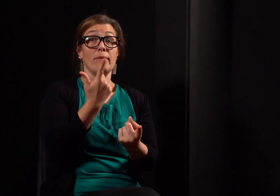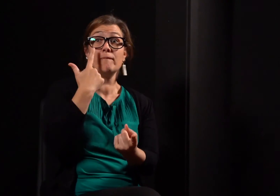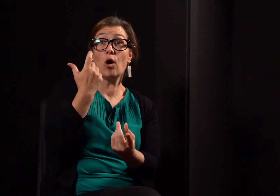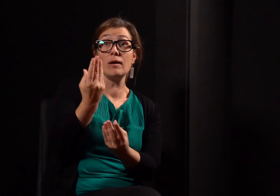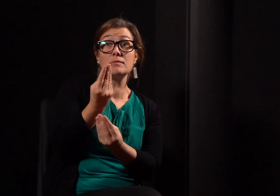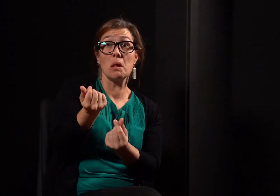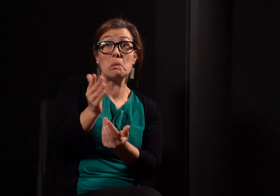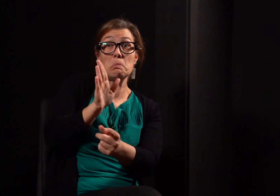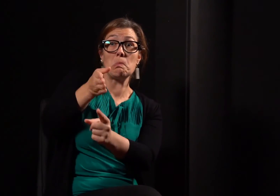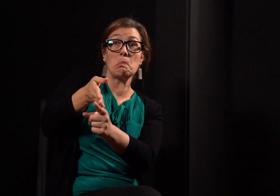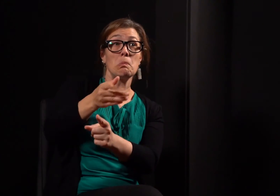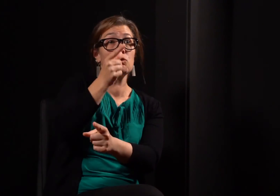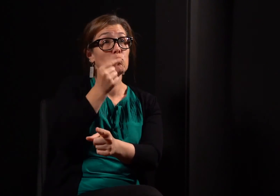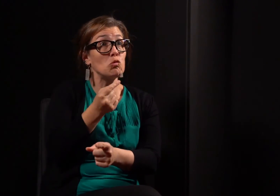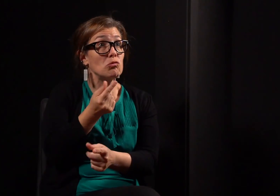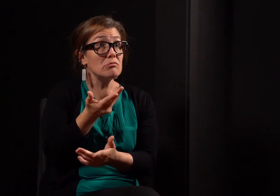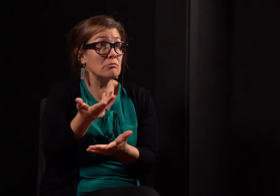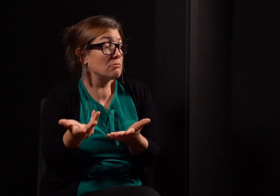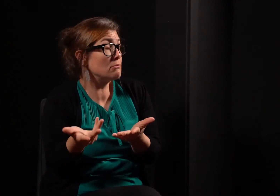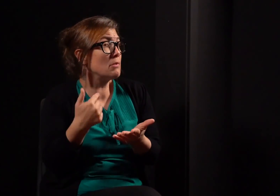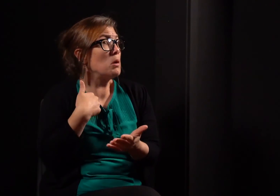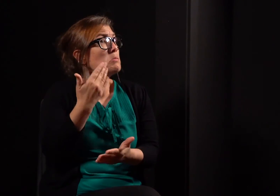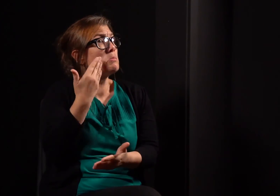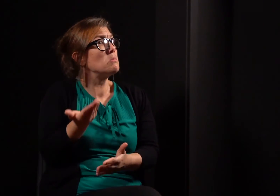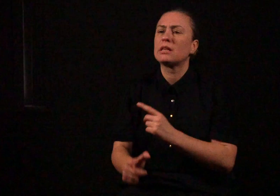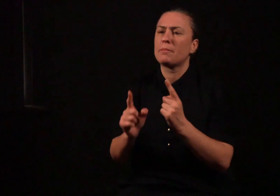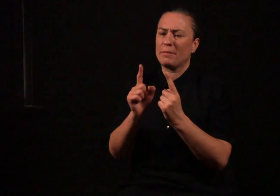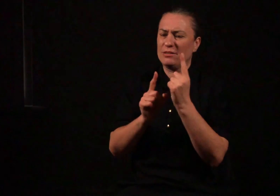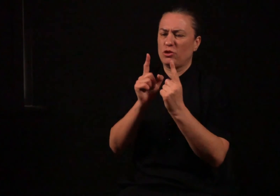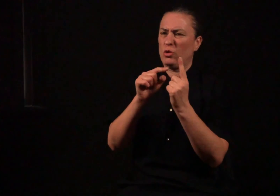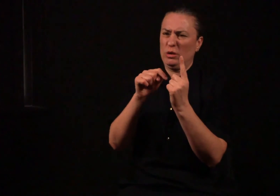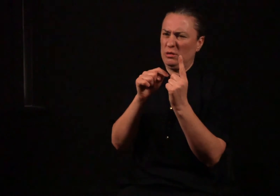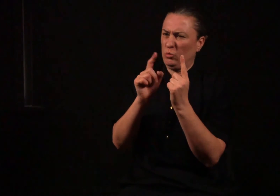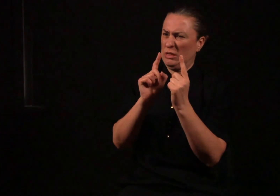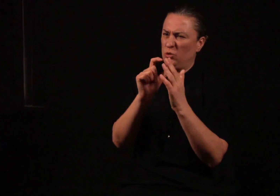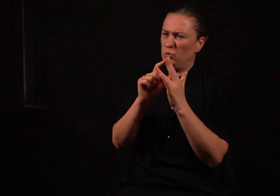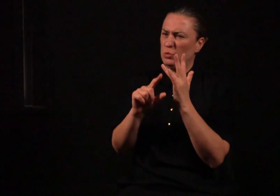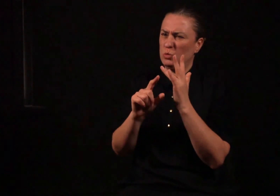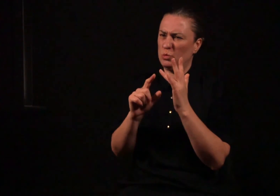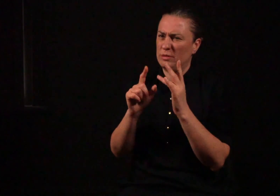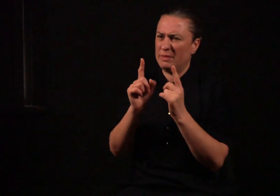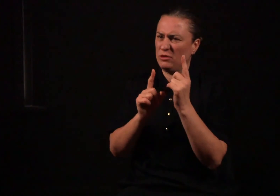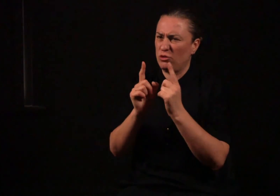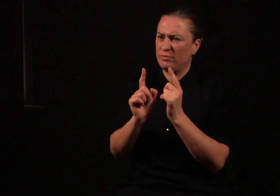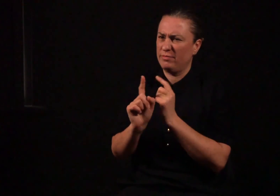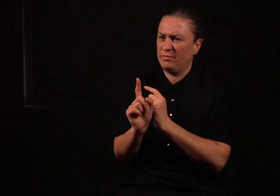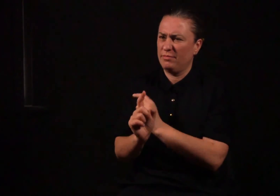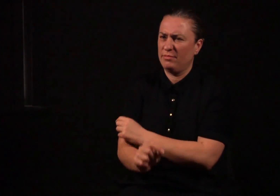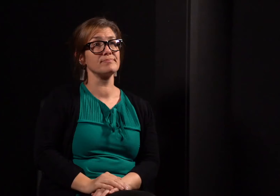I think it's up to interpreters themselves to find a mentor that they could work with. What does mentoring look like?